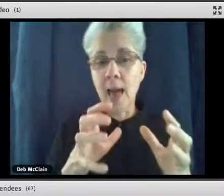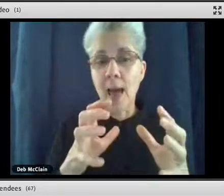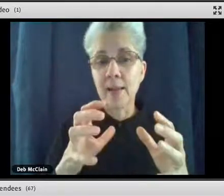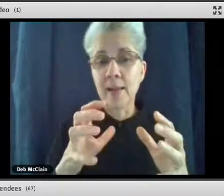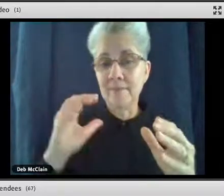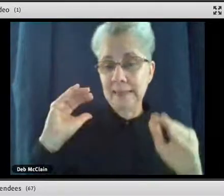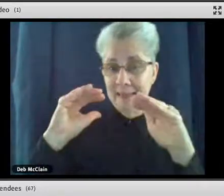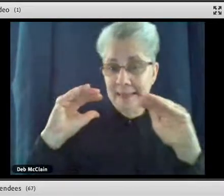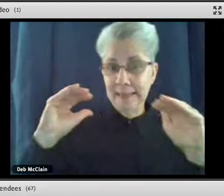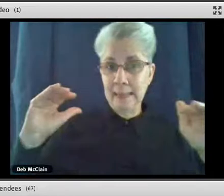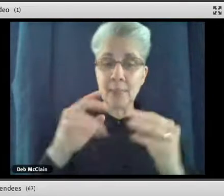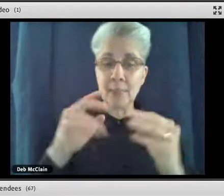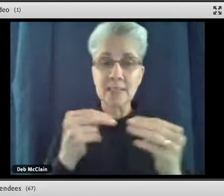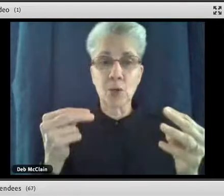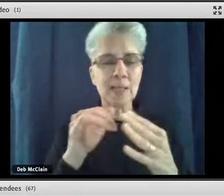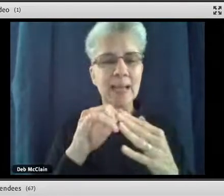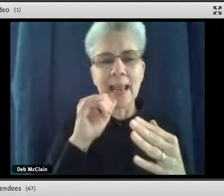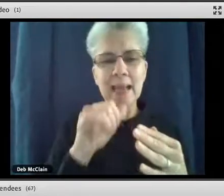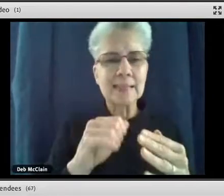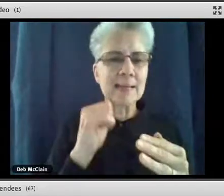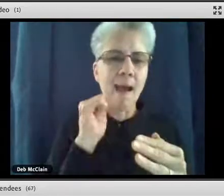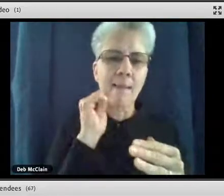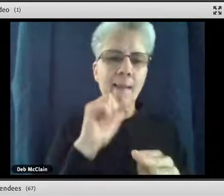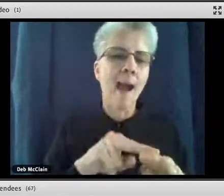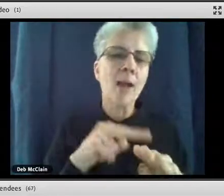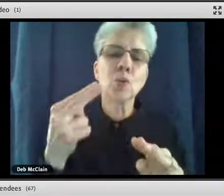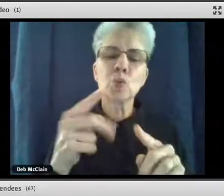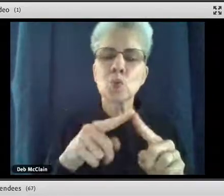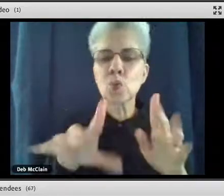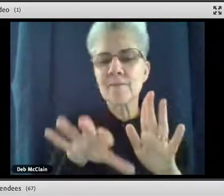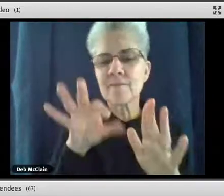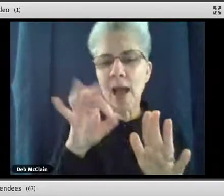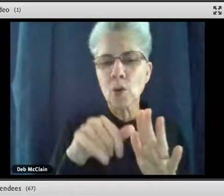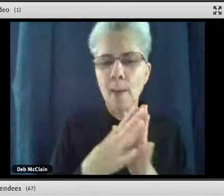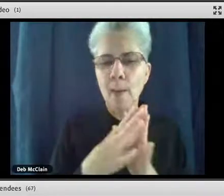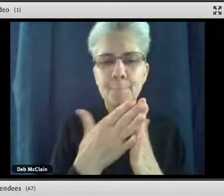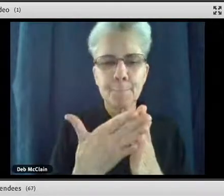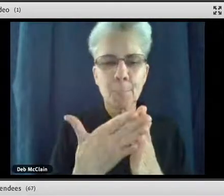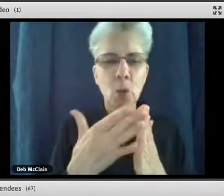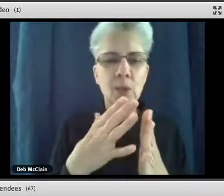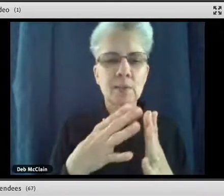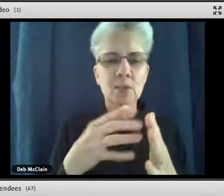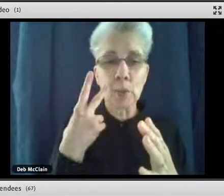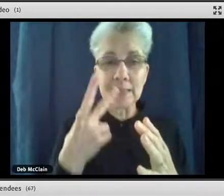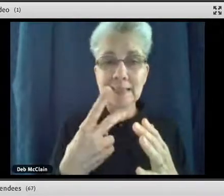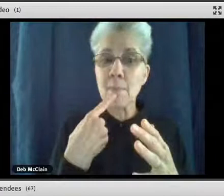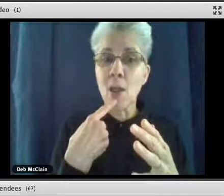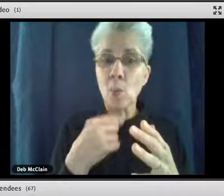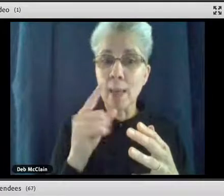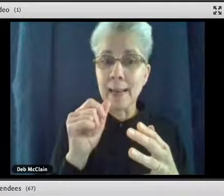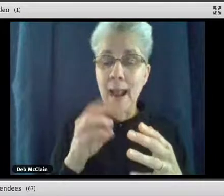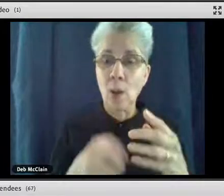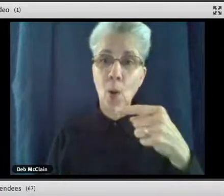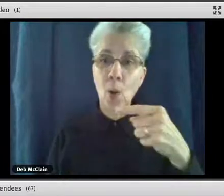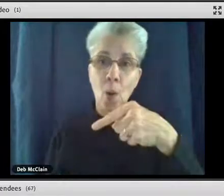all who work with a lot of juvenile materials. It's not uncommon to find on these books,